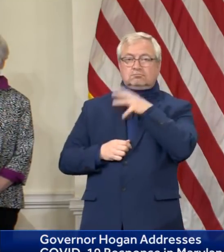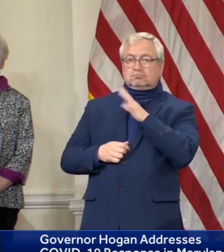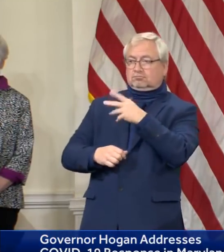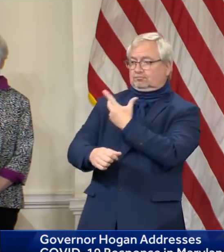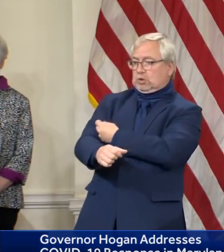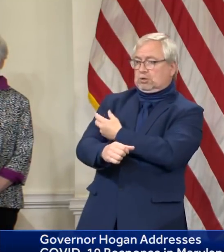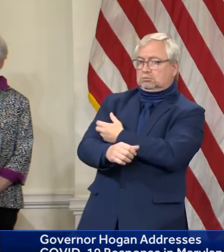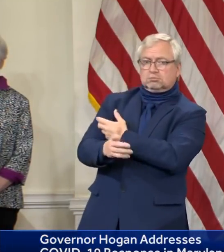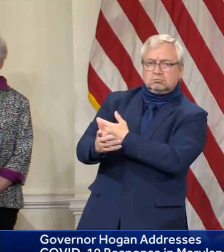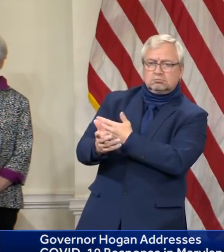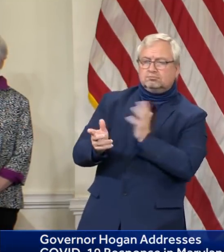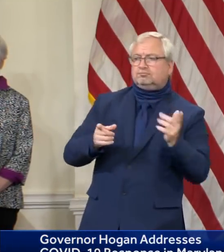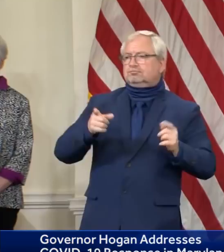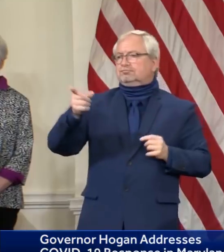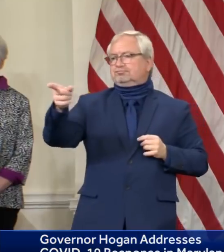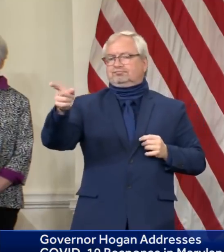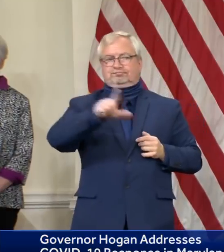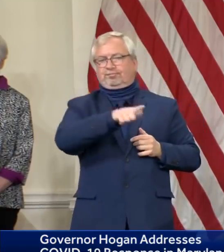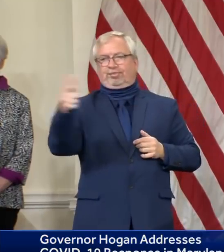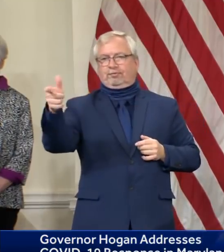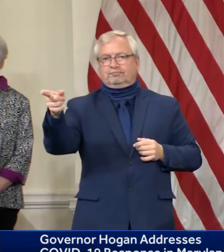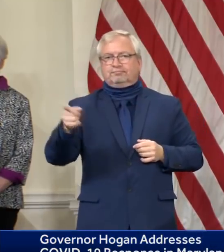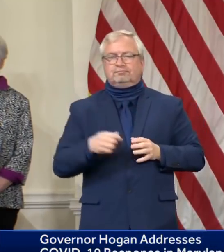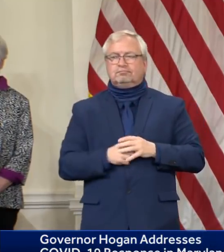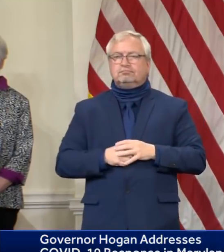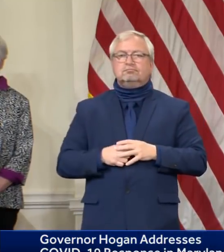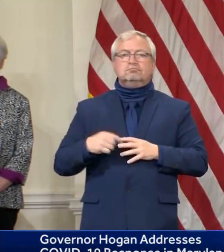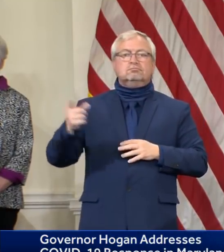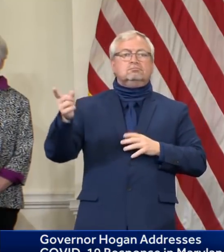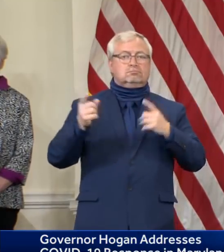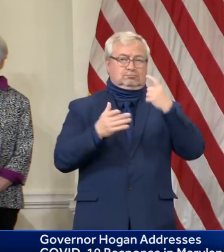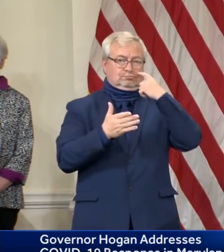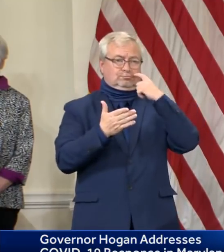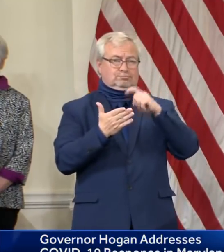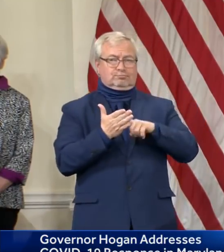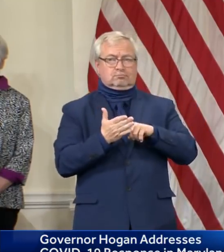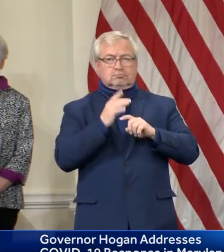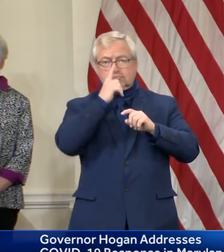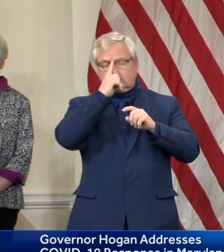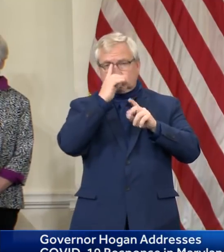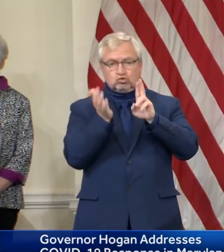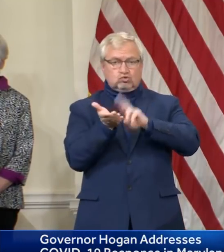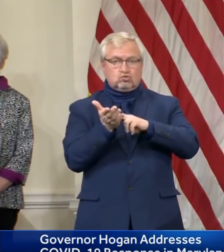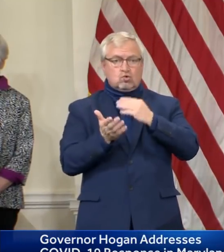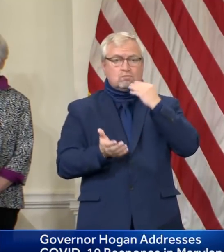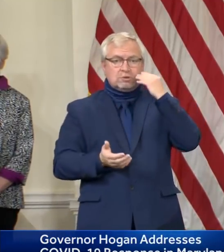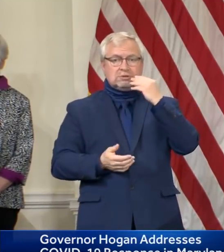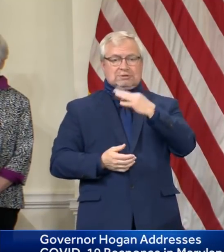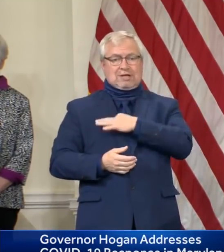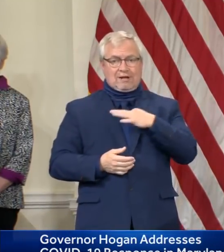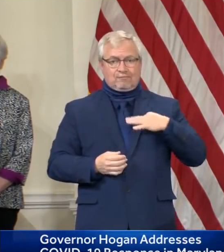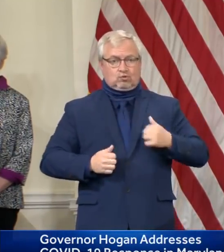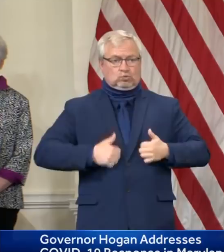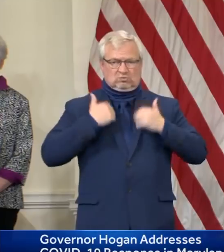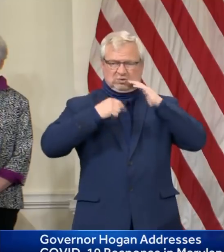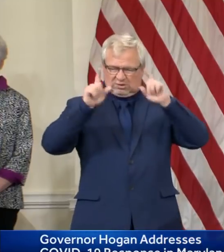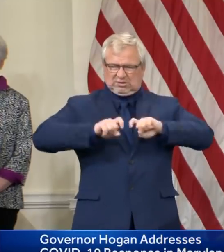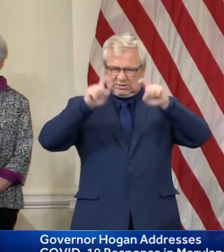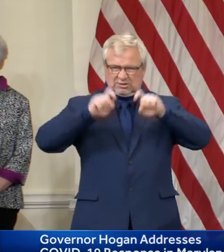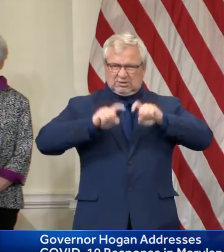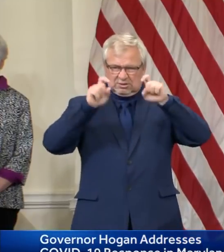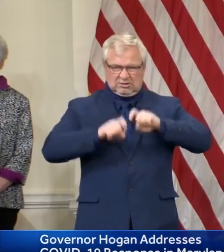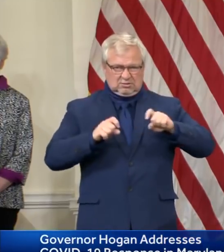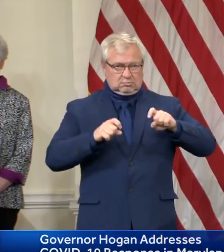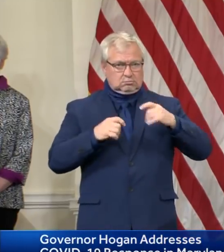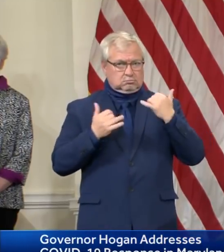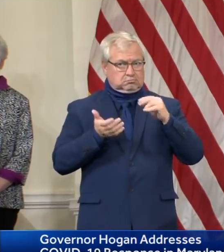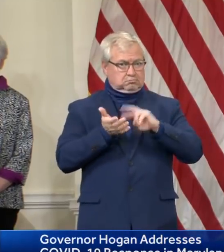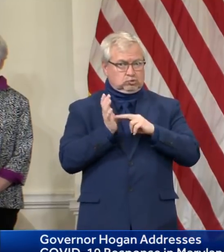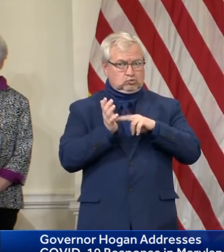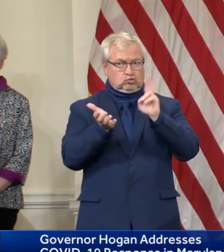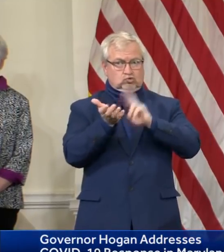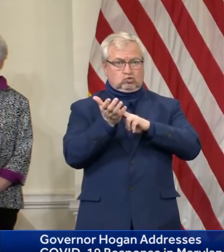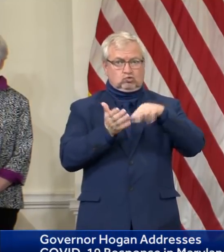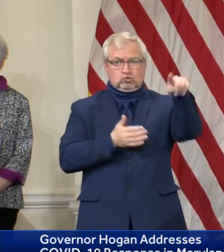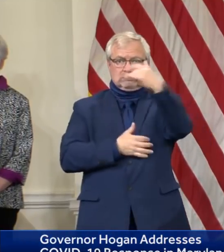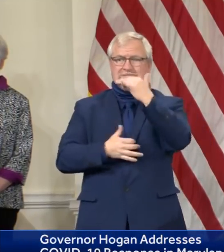UNTIL WE GET A VACCINE, I THINK PEOPLE WILL BE AFRAID TO DO CERTAIN THINGS.